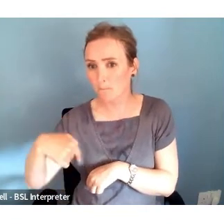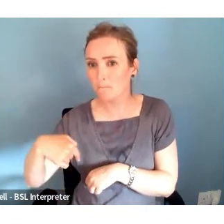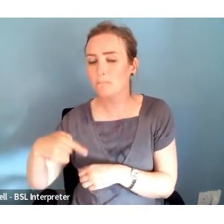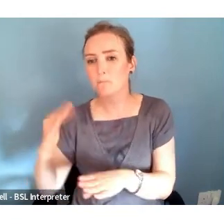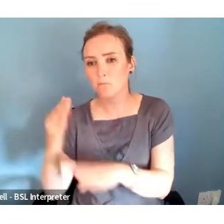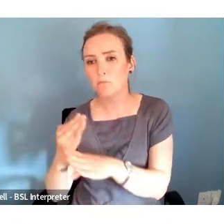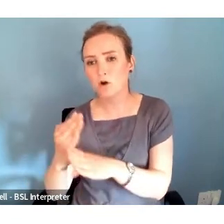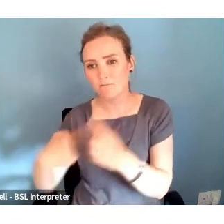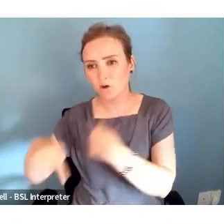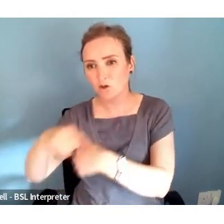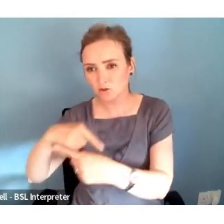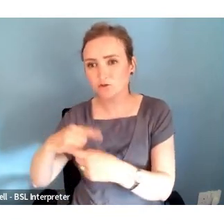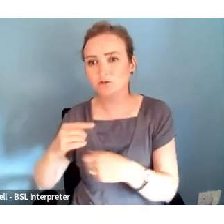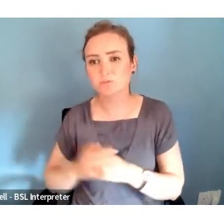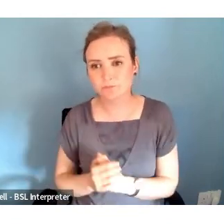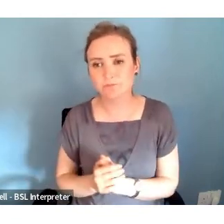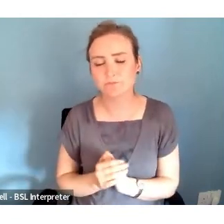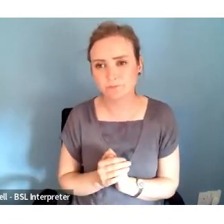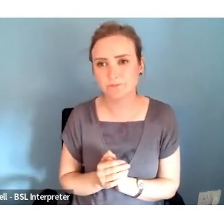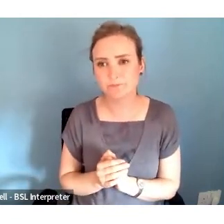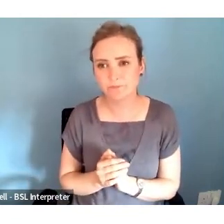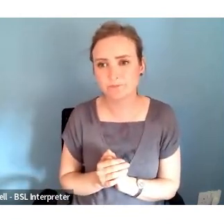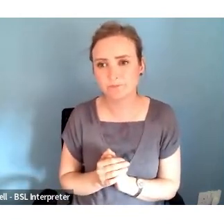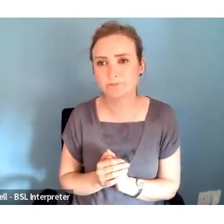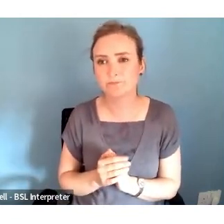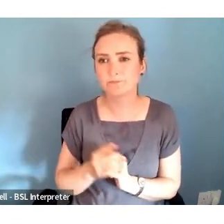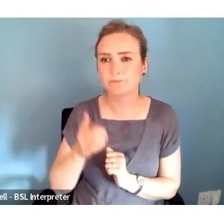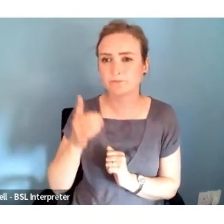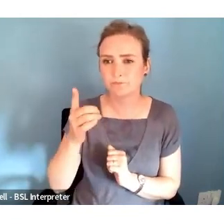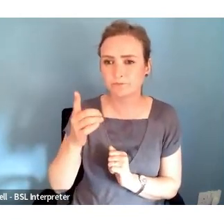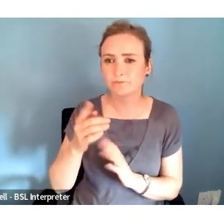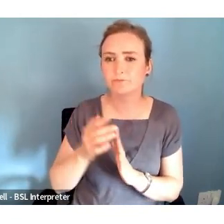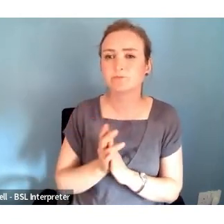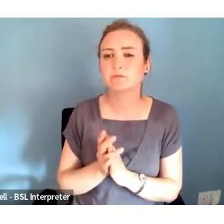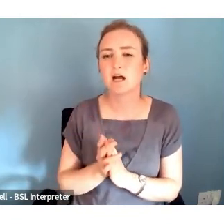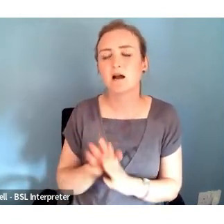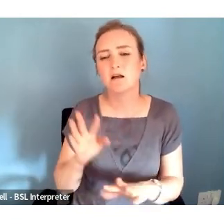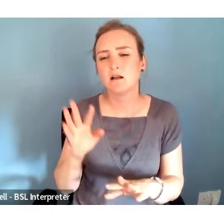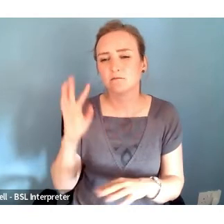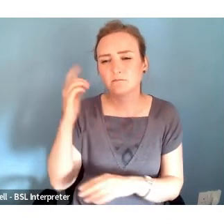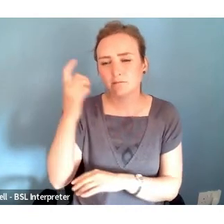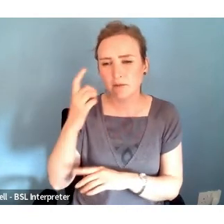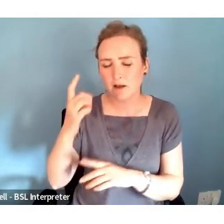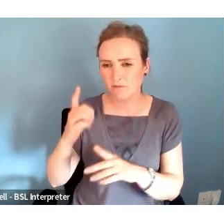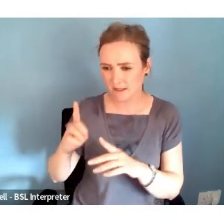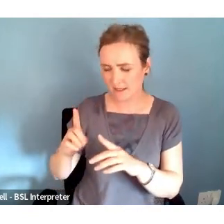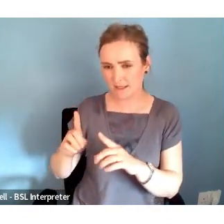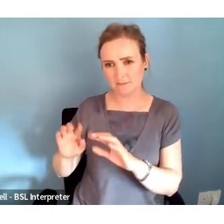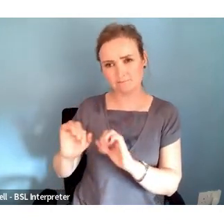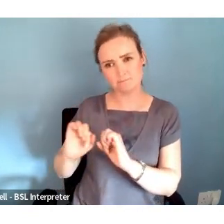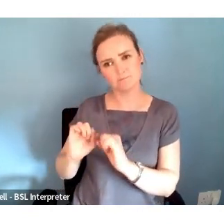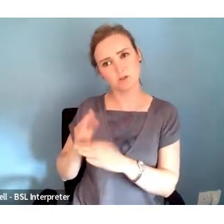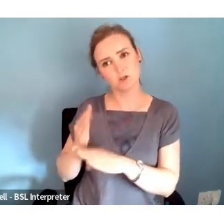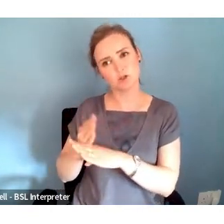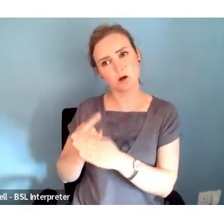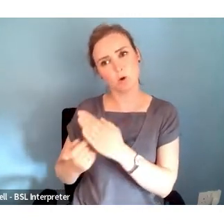as well. JANE: That is great. Do you want to talk more about the ring- fenced roles and what success you had with